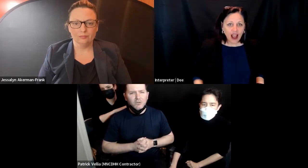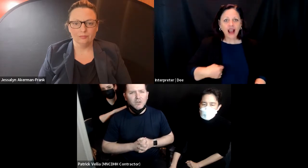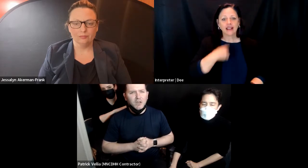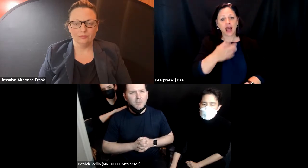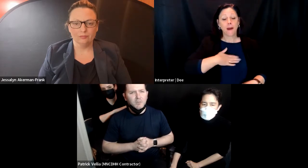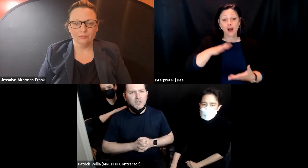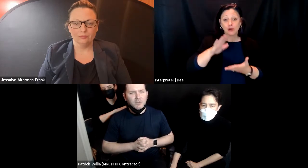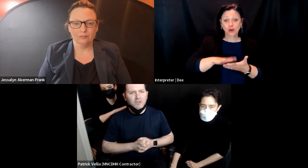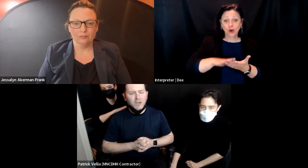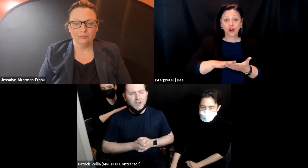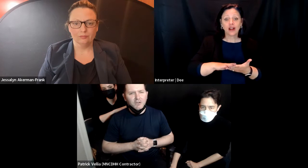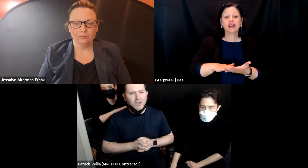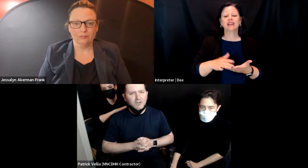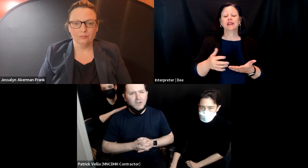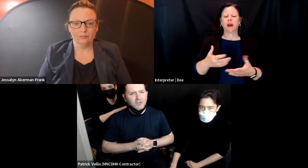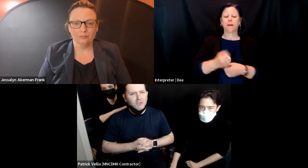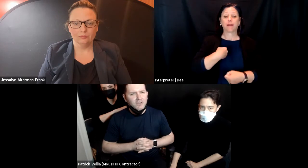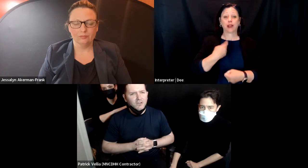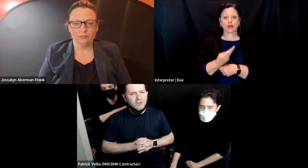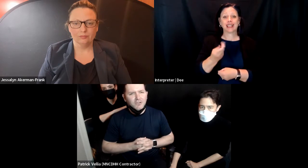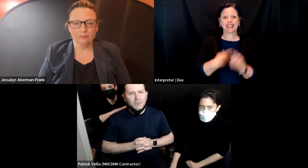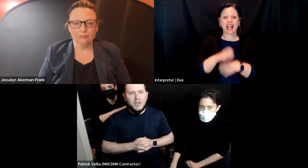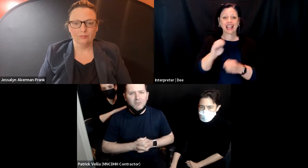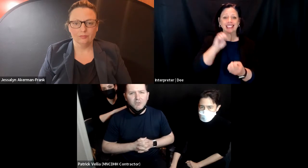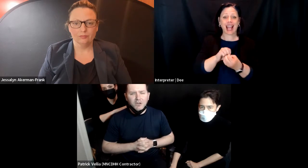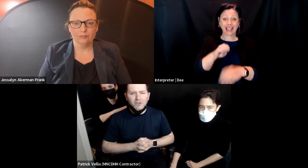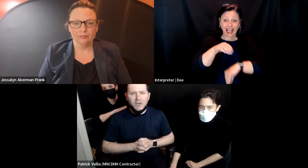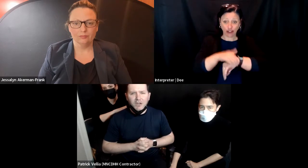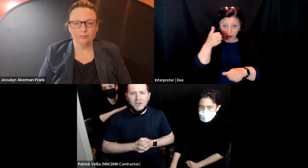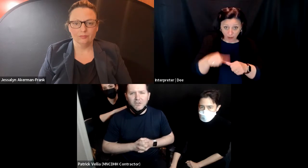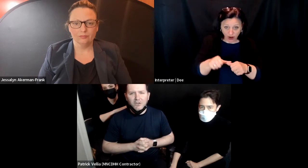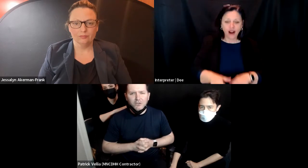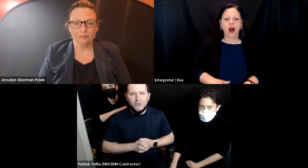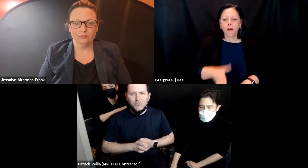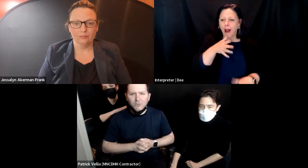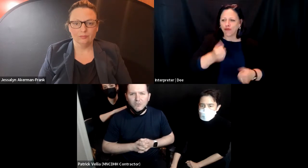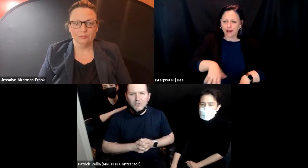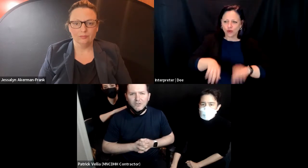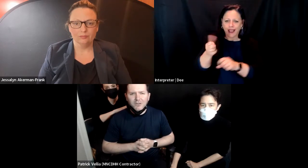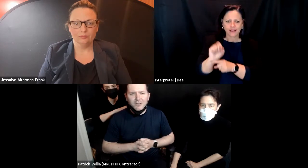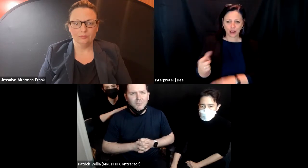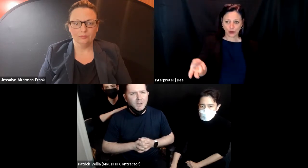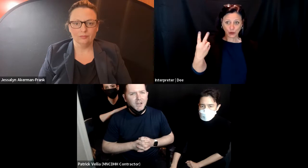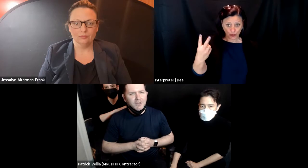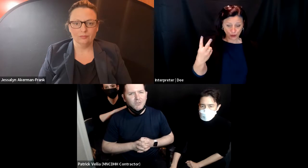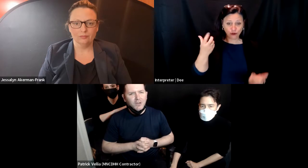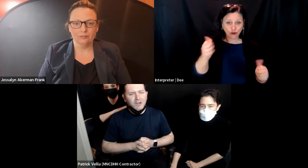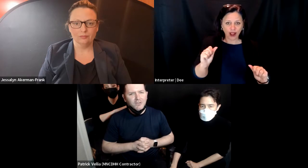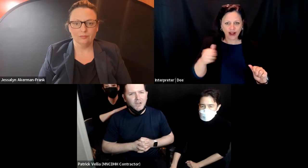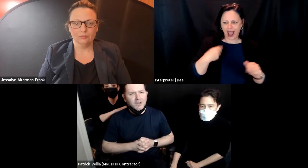So when I was in junior high, mom took ASL 1 and passed it with an "A."